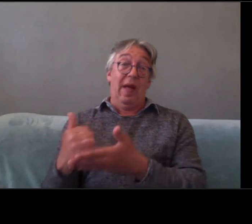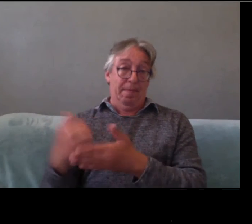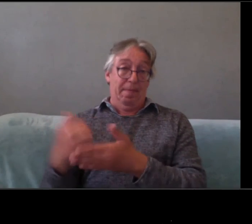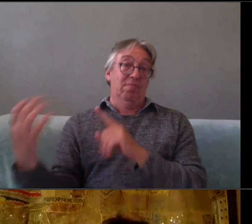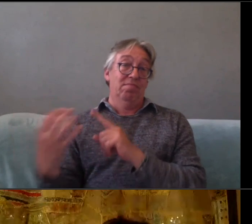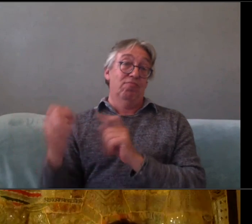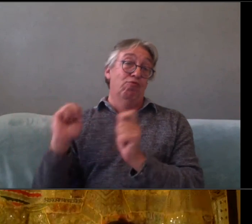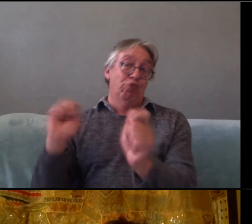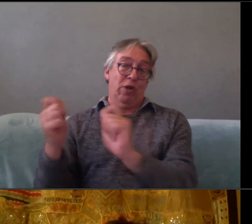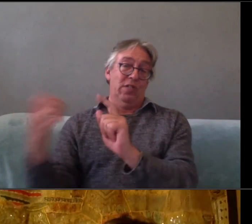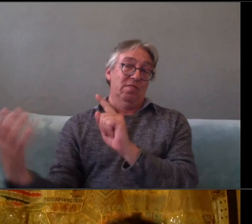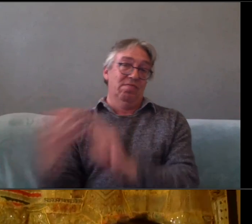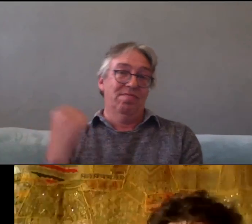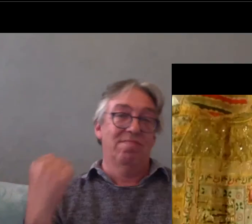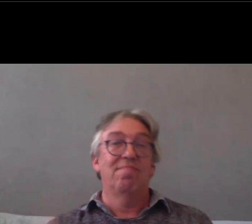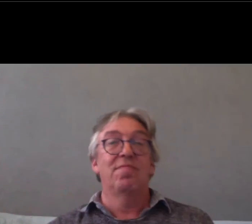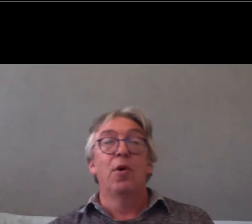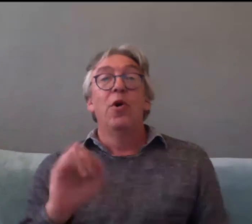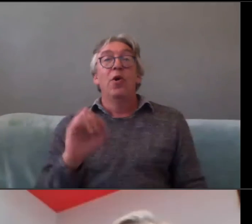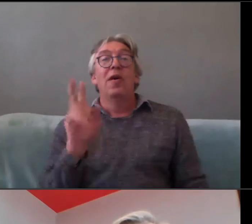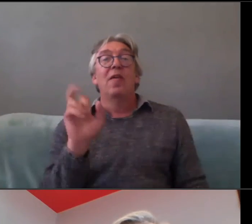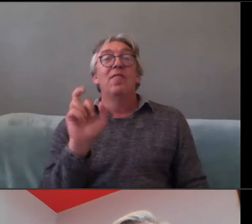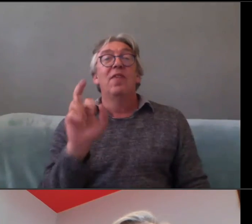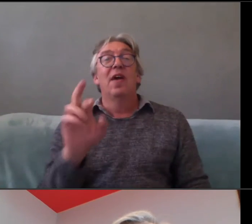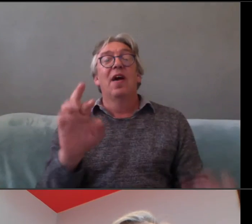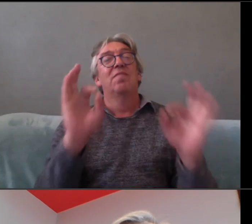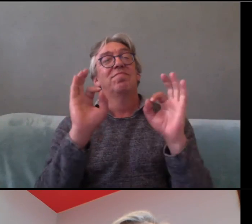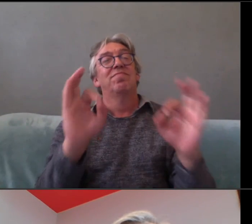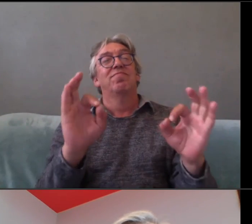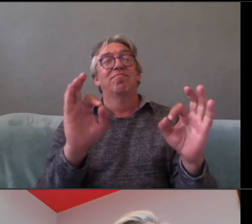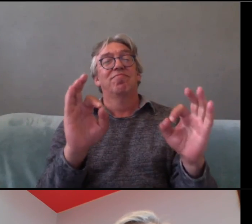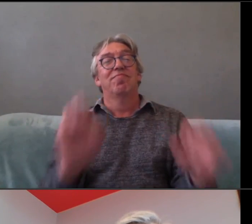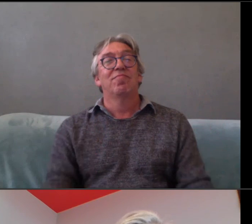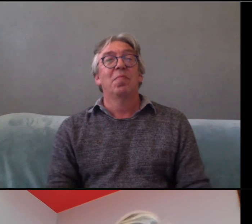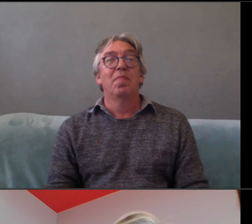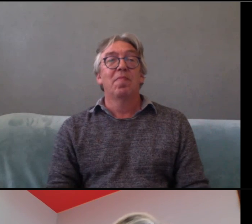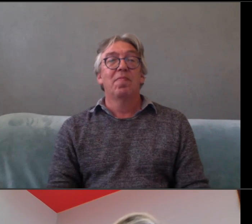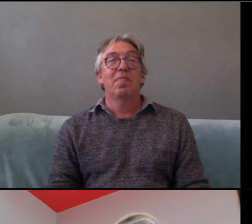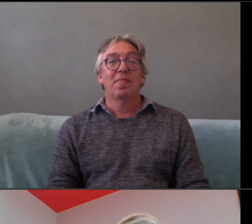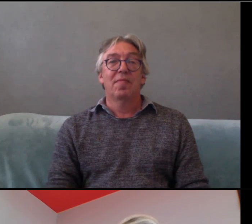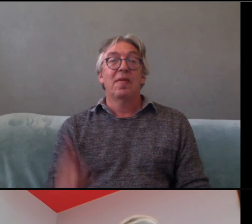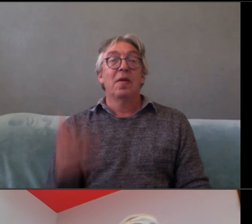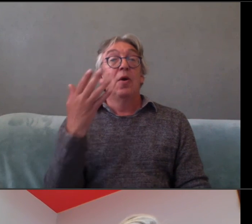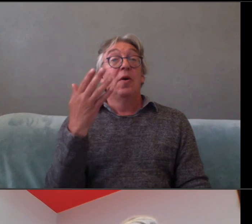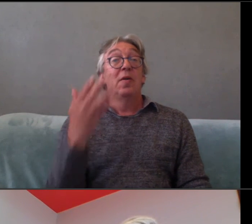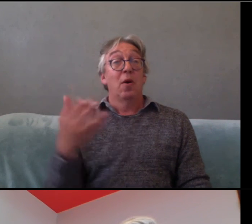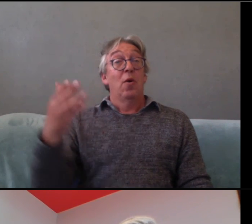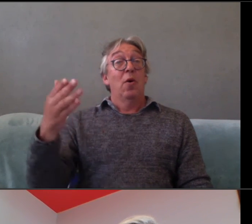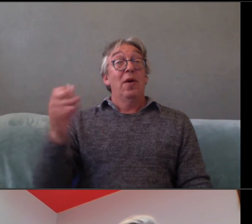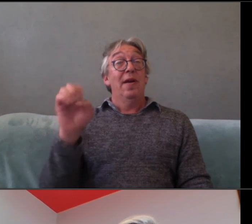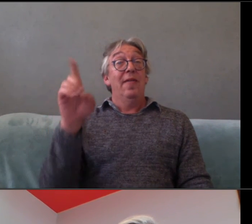Thank you very much. This brings us back to the proposal made by the president of the EDF of a communication,